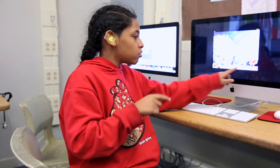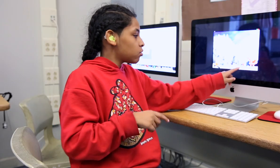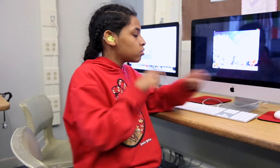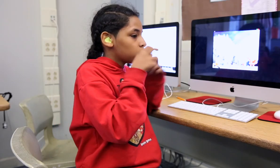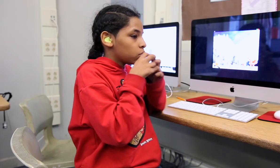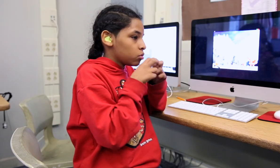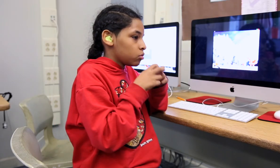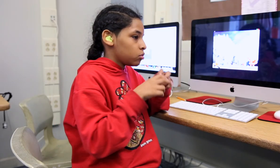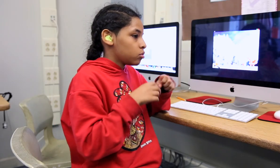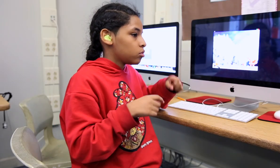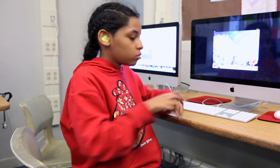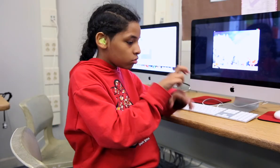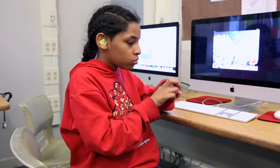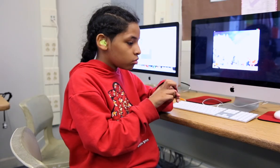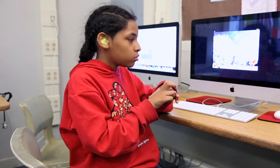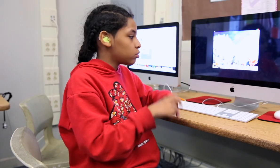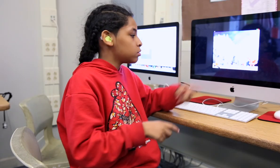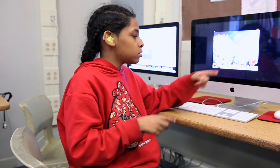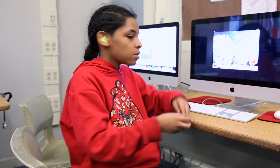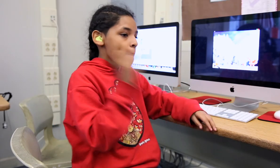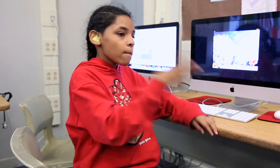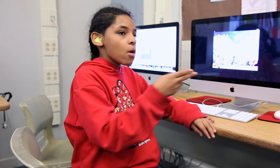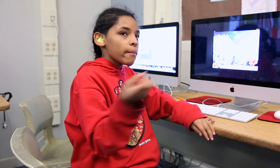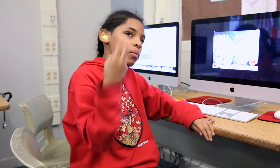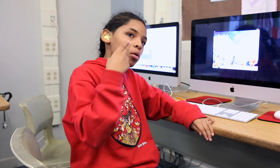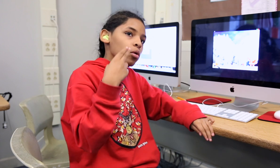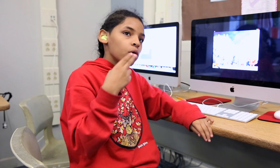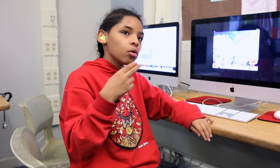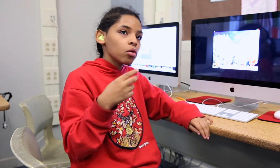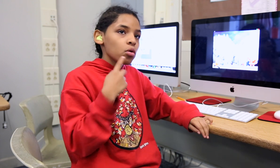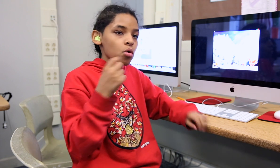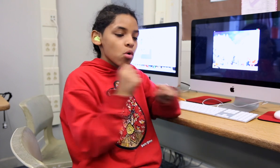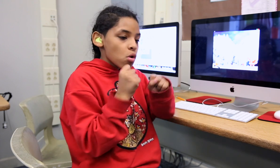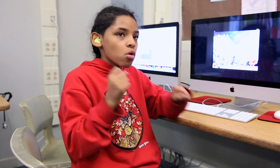to throw the ball at the squirrel, and the squirrel in the hole hit him in the face.